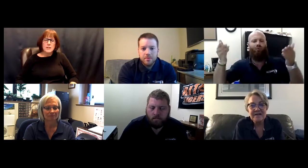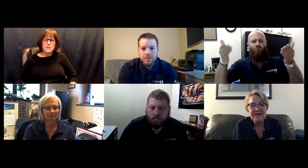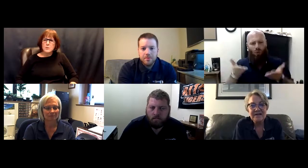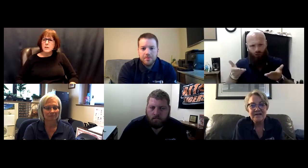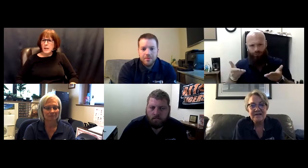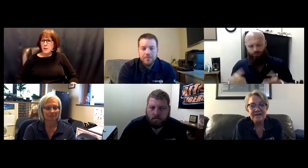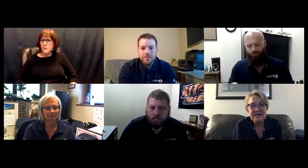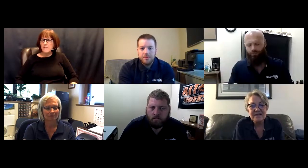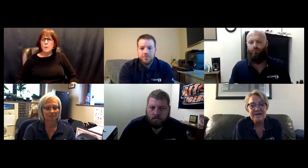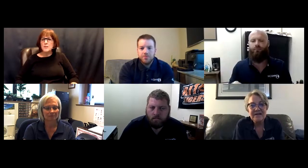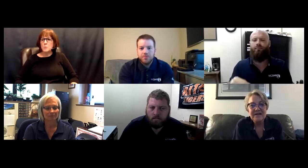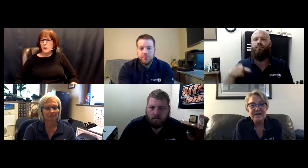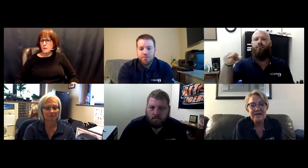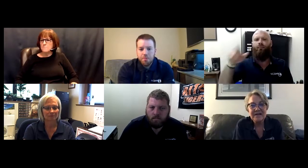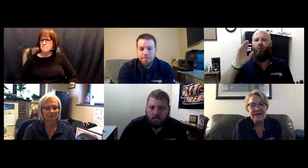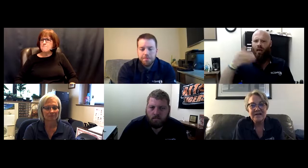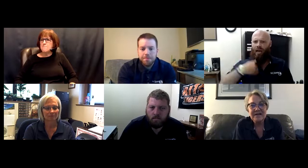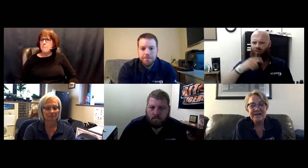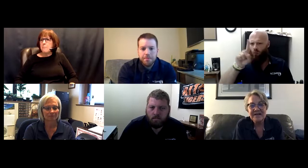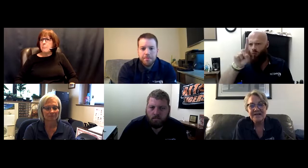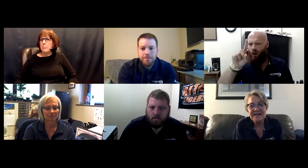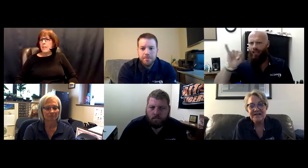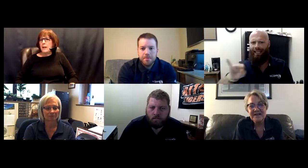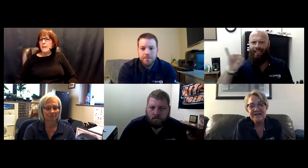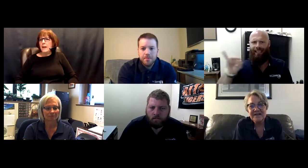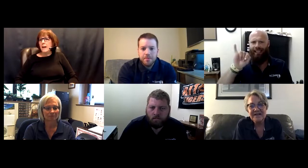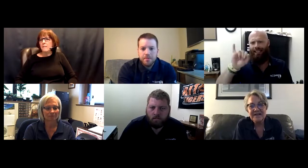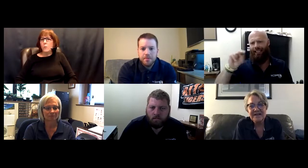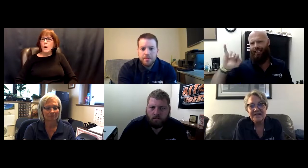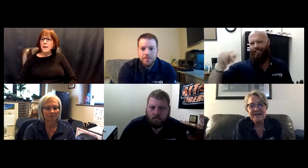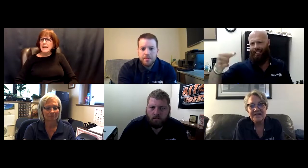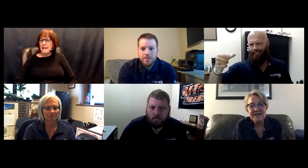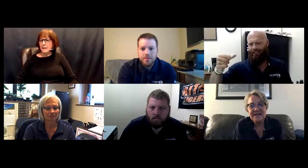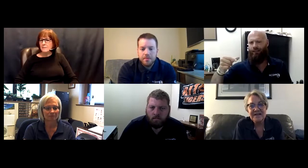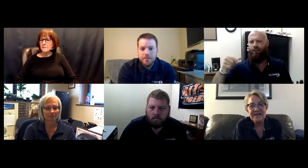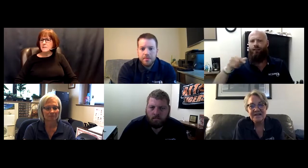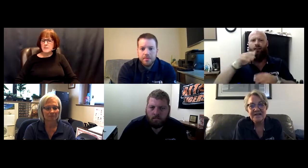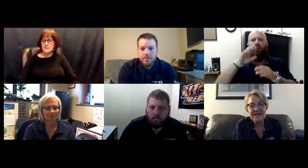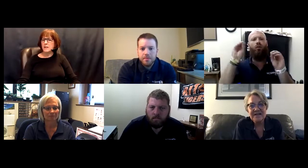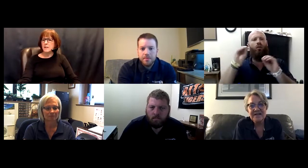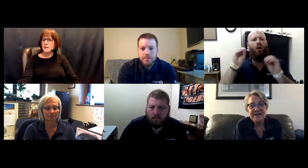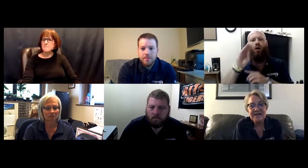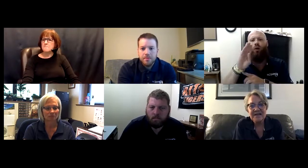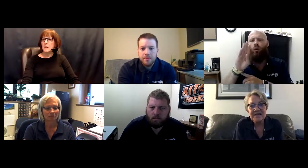to the game everyone's welcome and they have one inning specifically